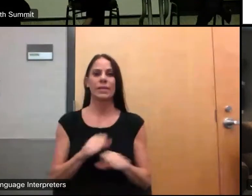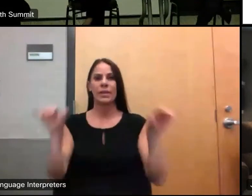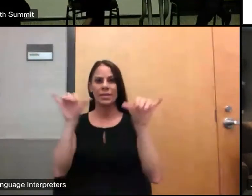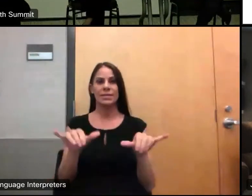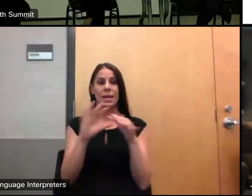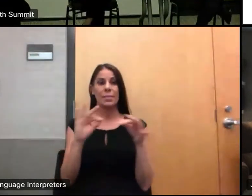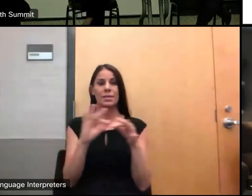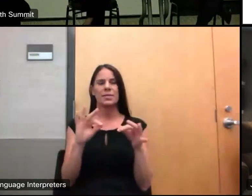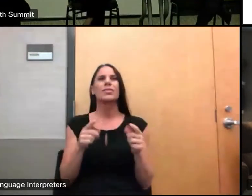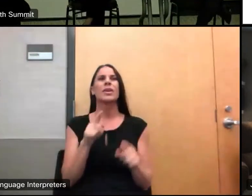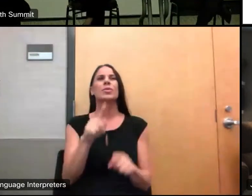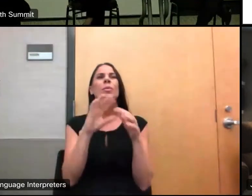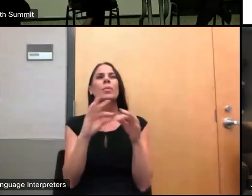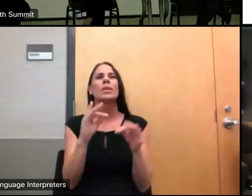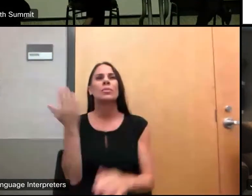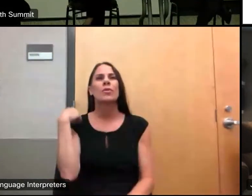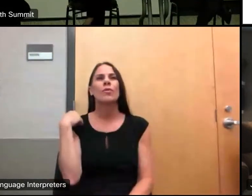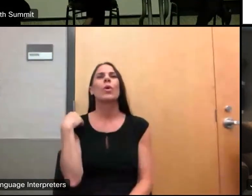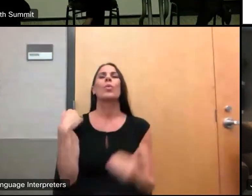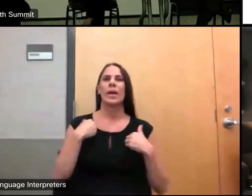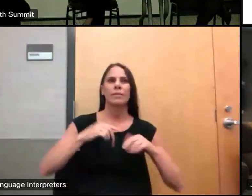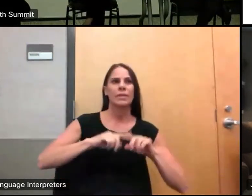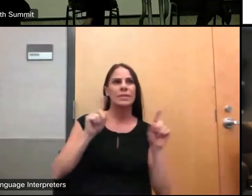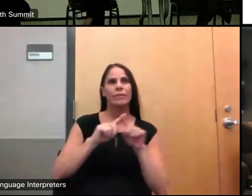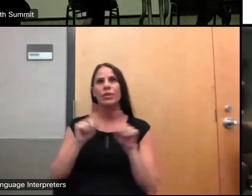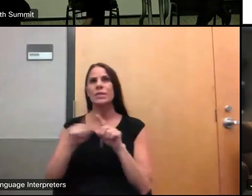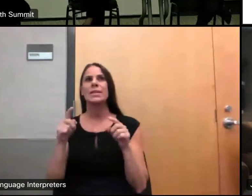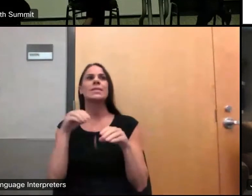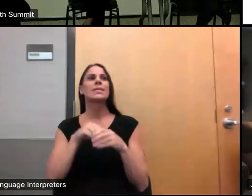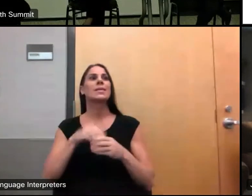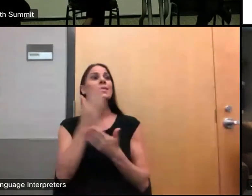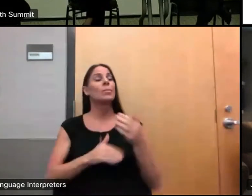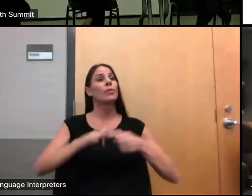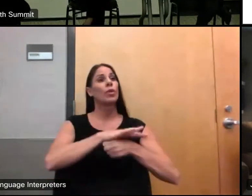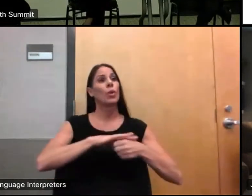as you mentioned, there's differences in some of the, the, uh, local politics and state